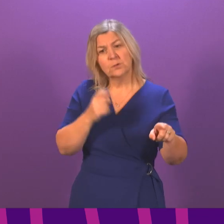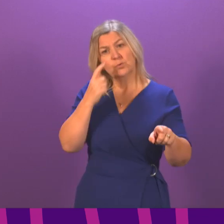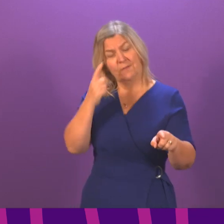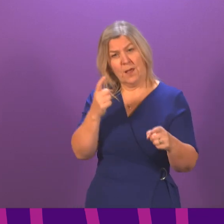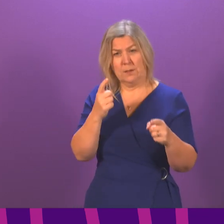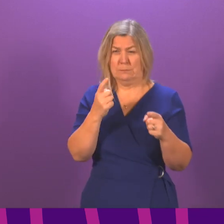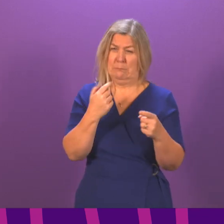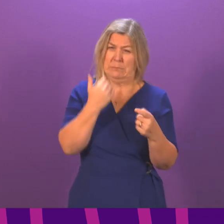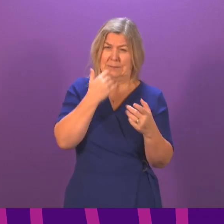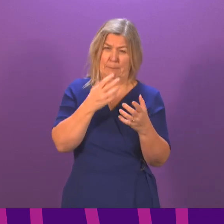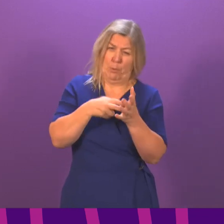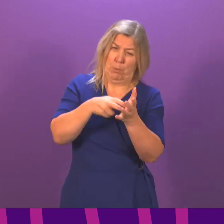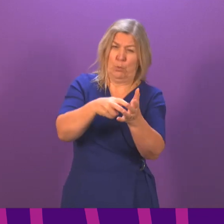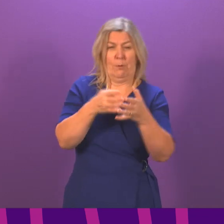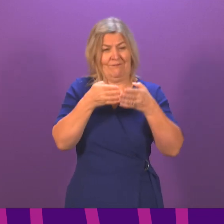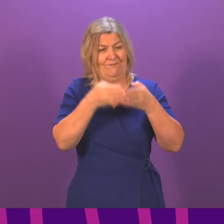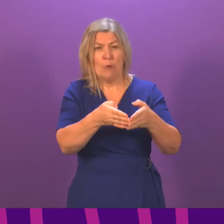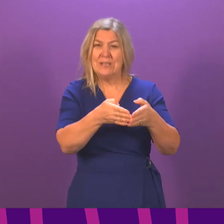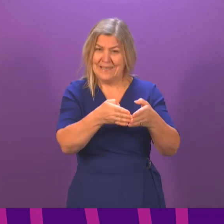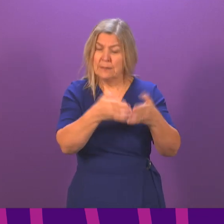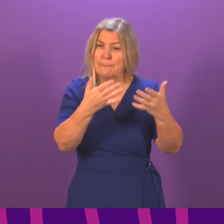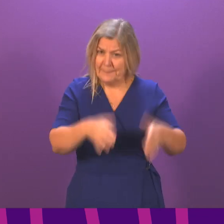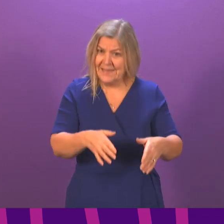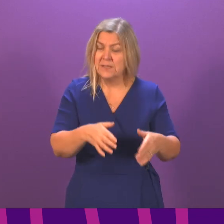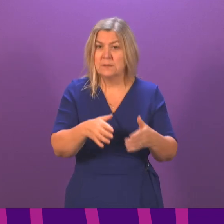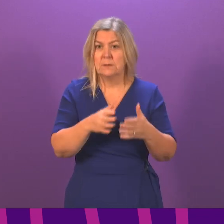flights over the Christmas period? Does she further accept that it means that islanders